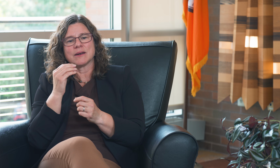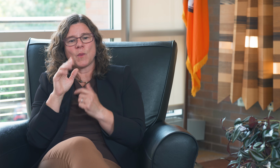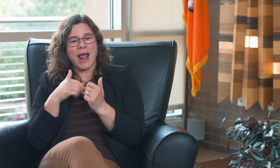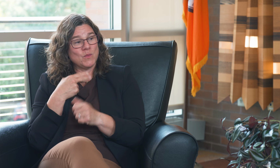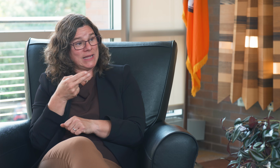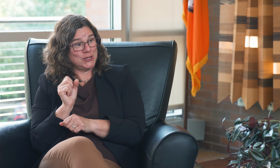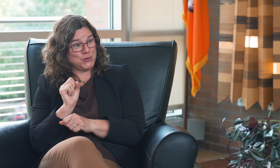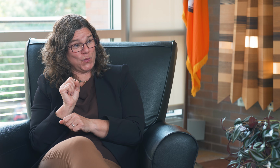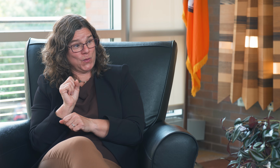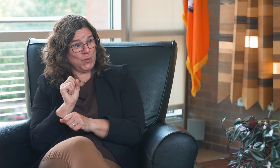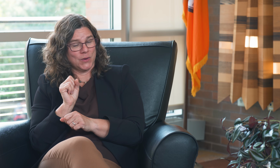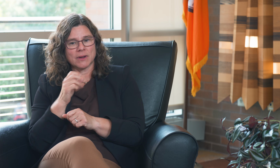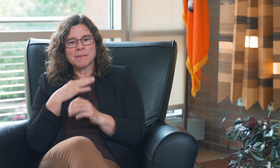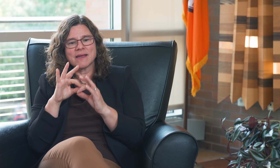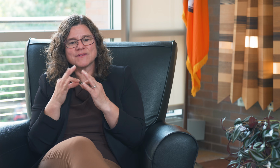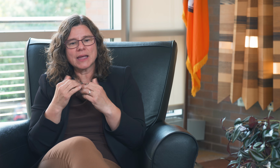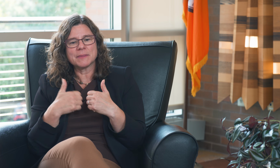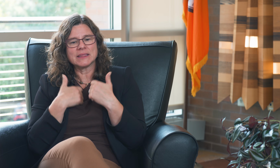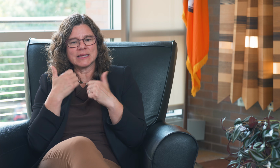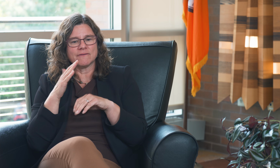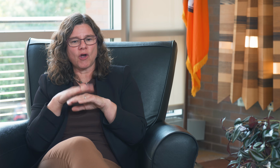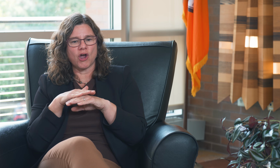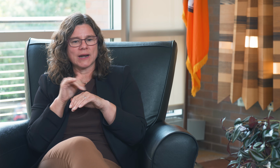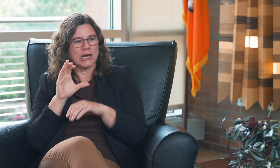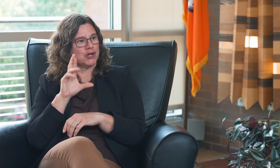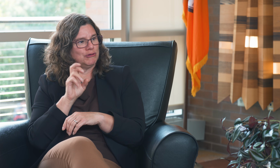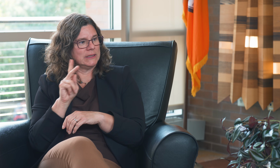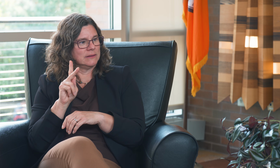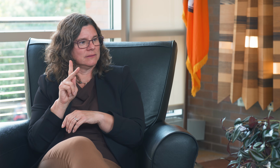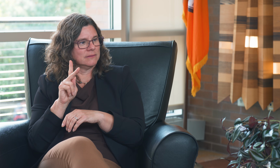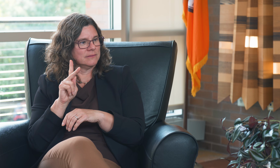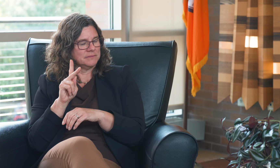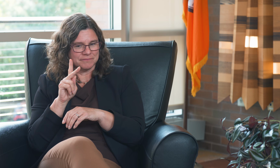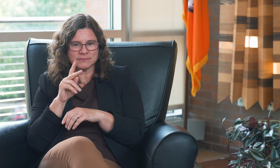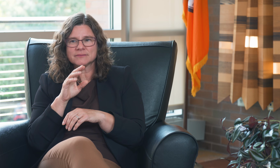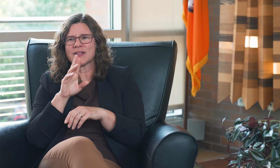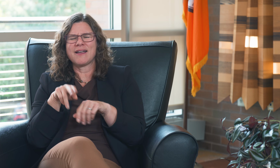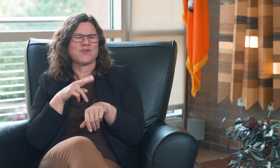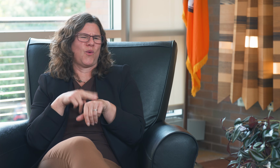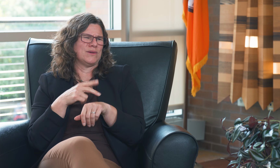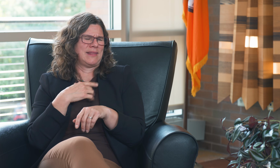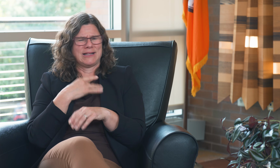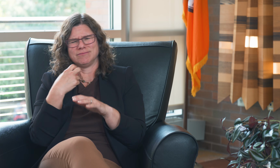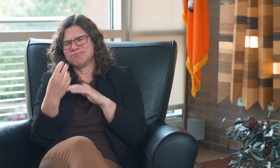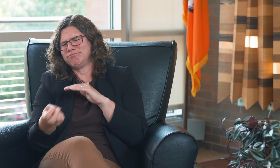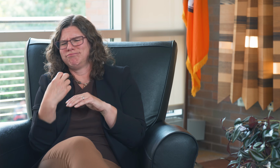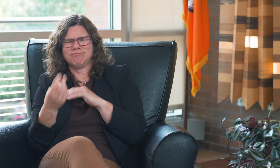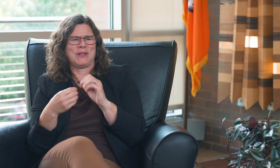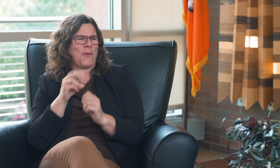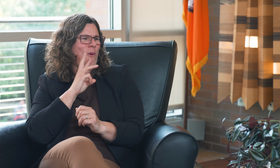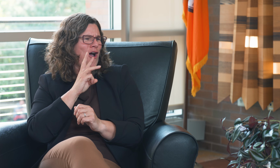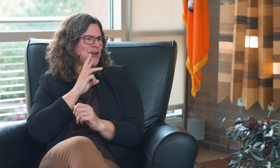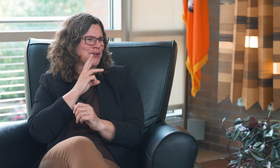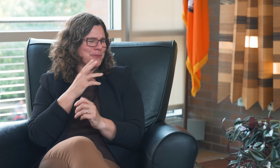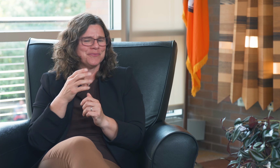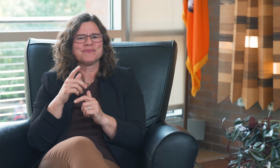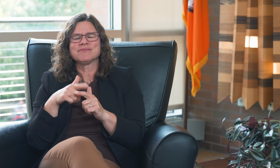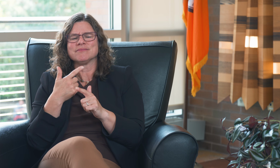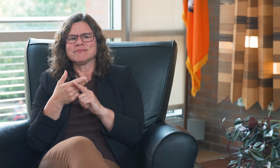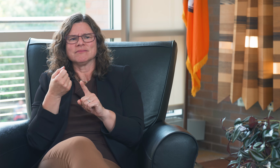And when I was in high school, my family was living on a creek. And of course, I like to jump in the water.